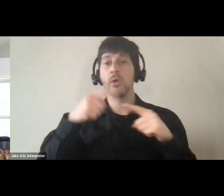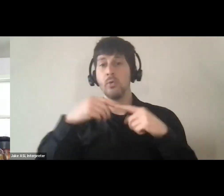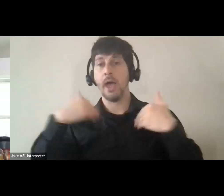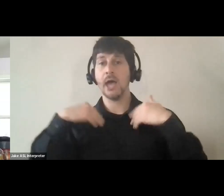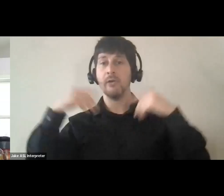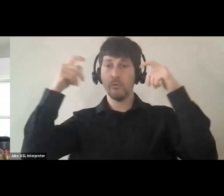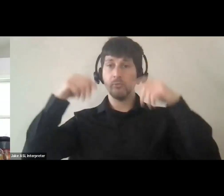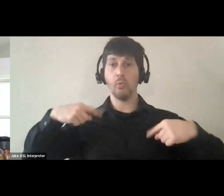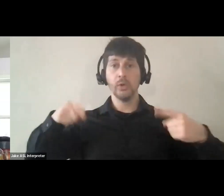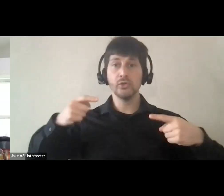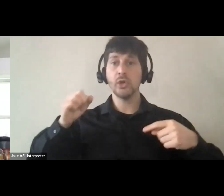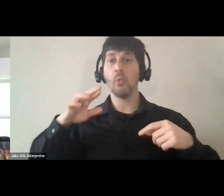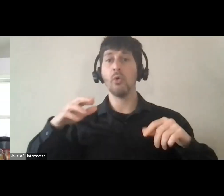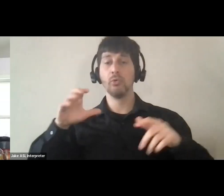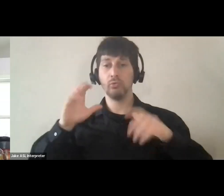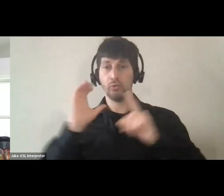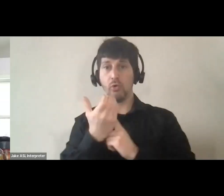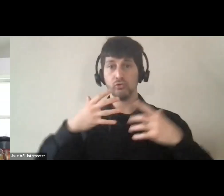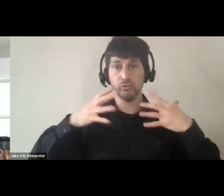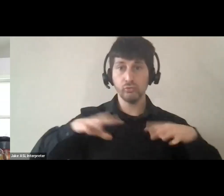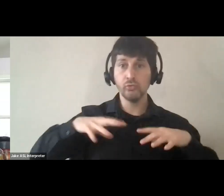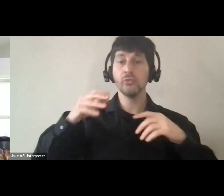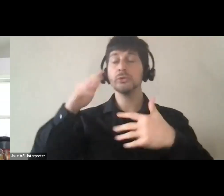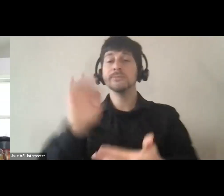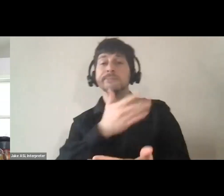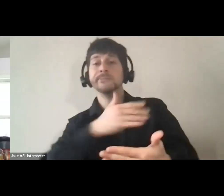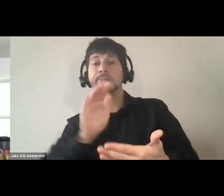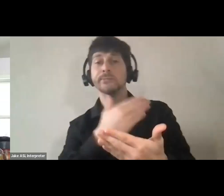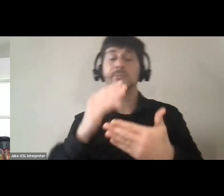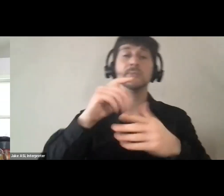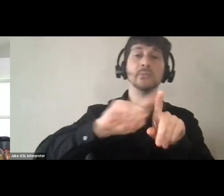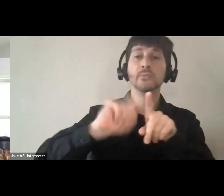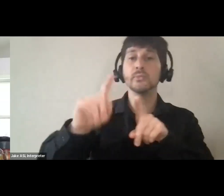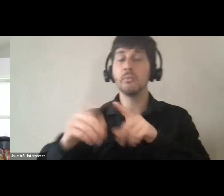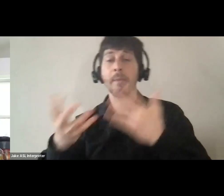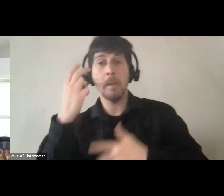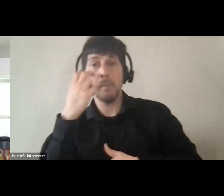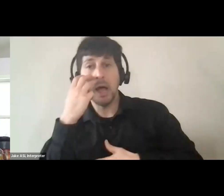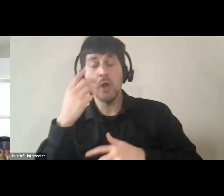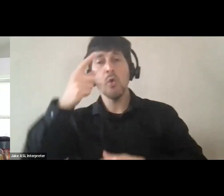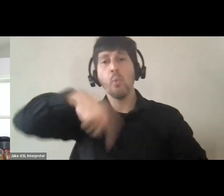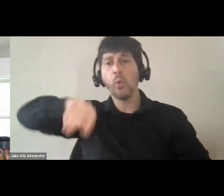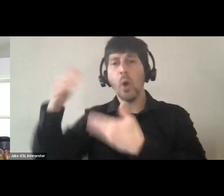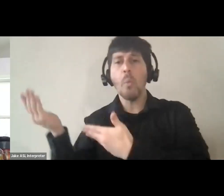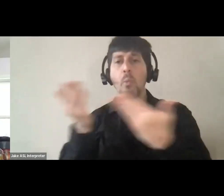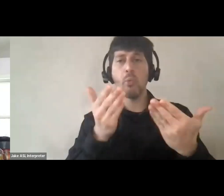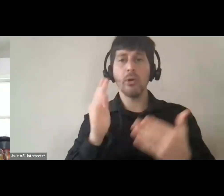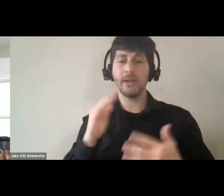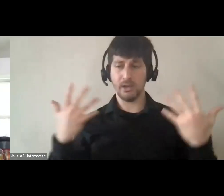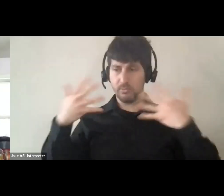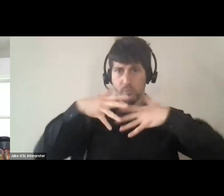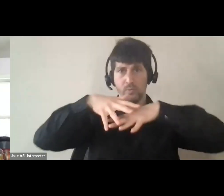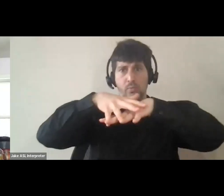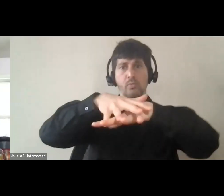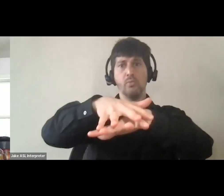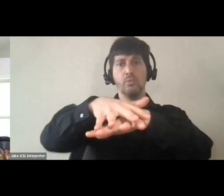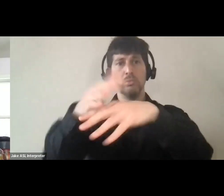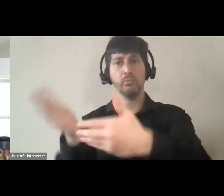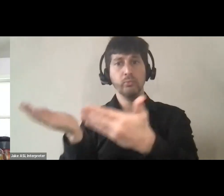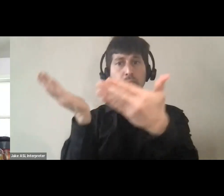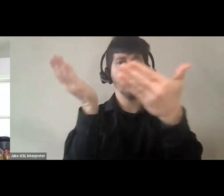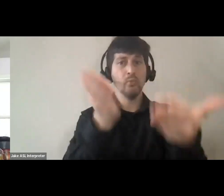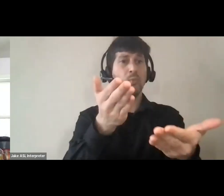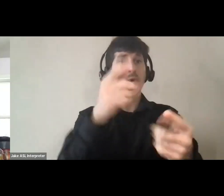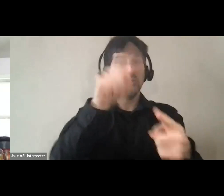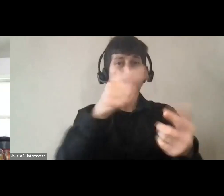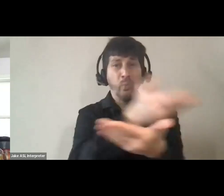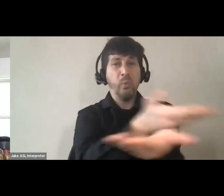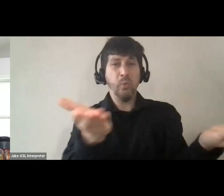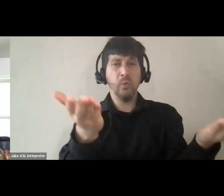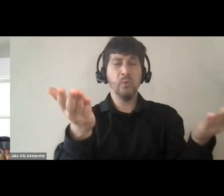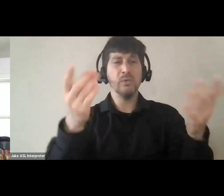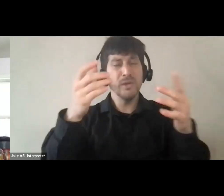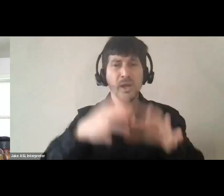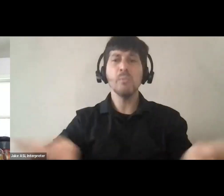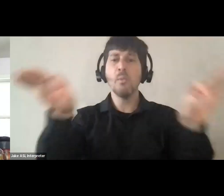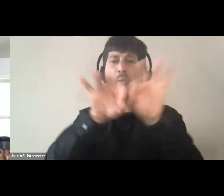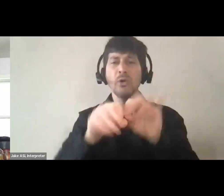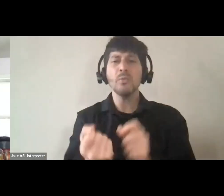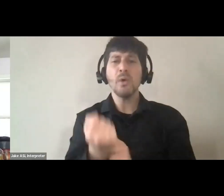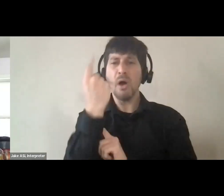Presentation really matters.